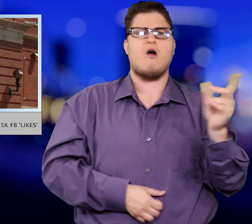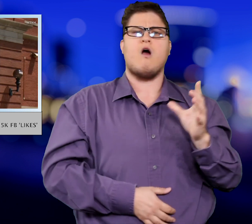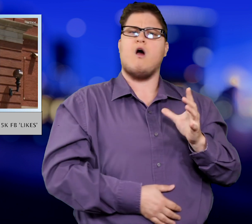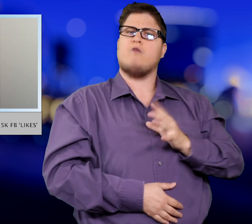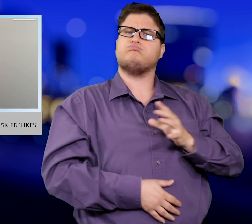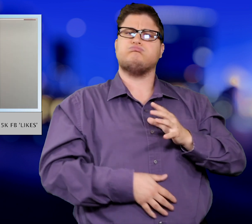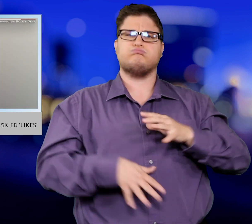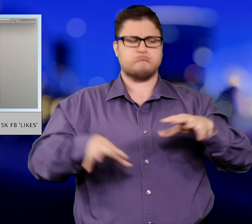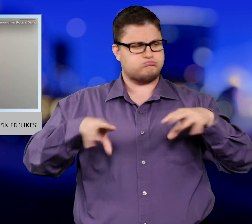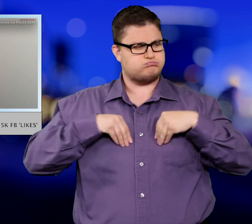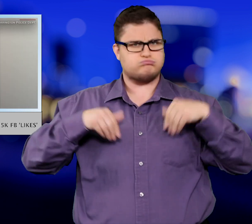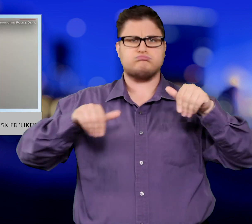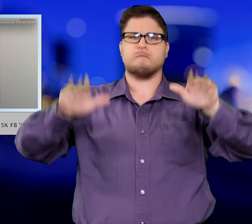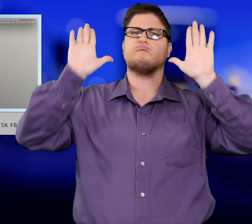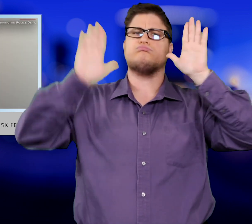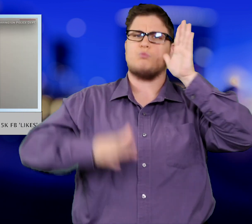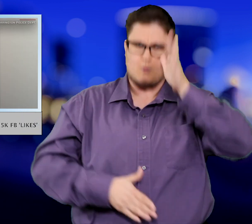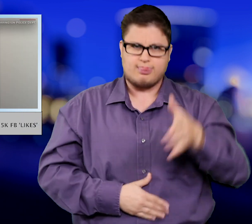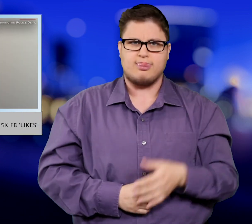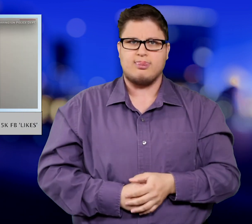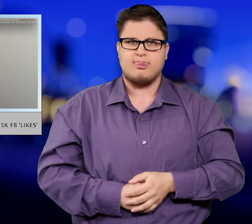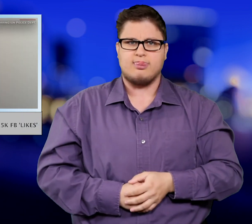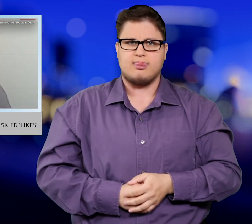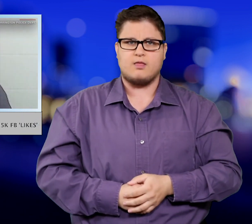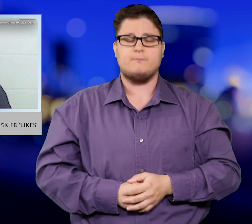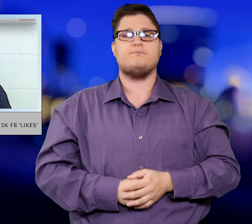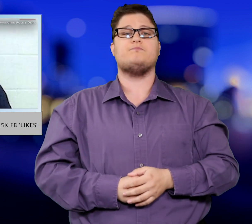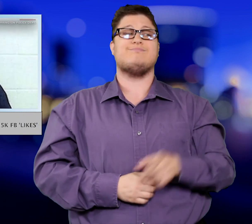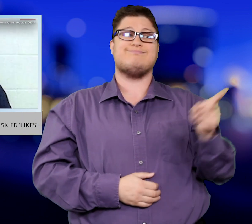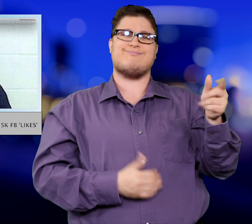on the department's Facebook page.